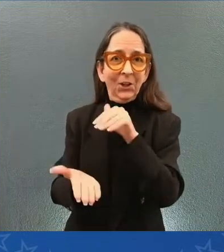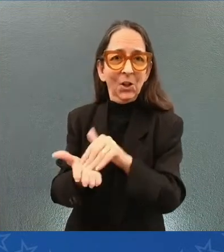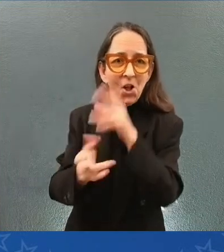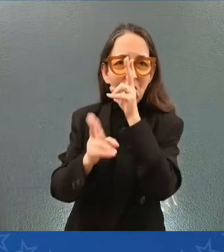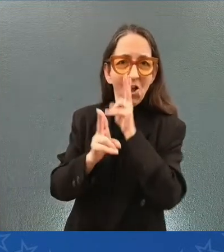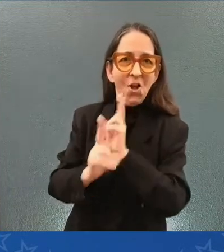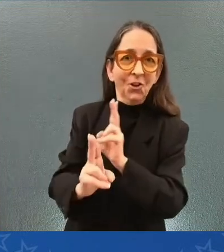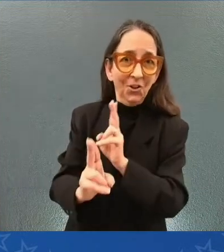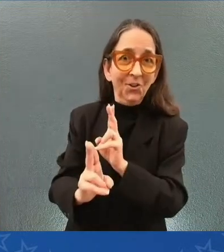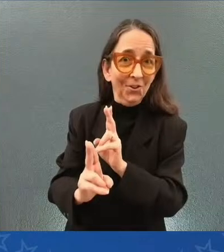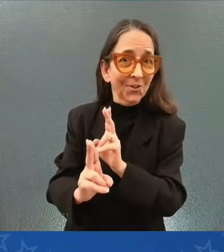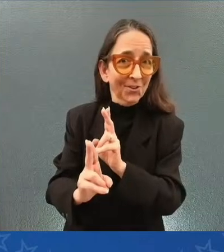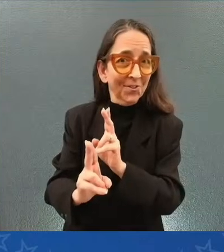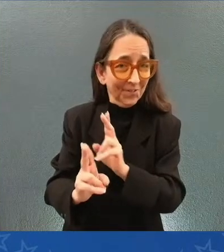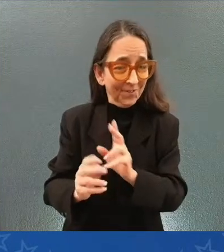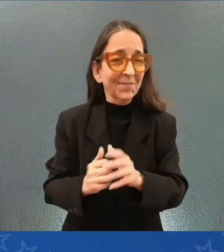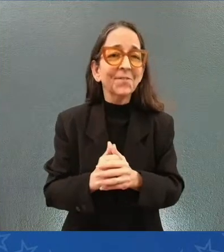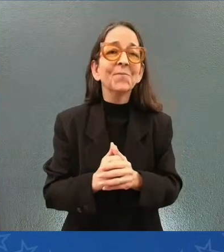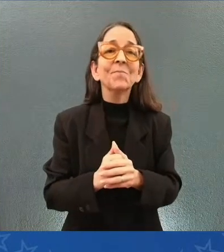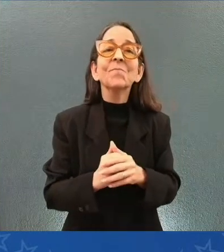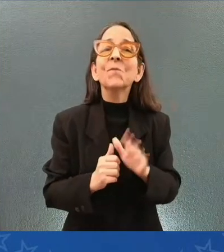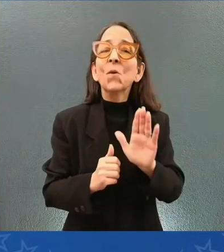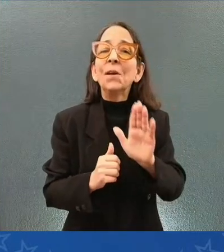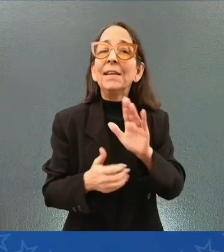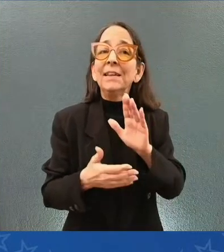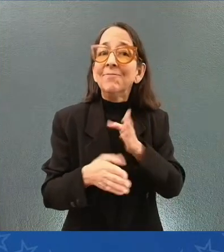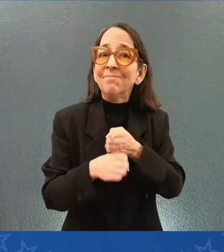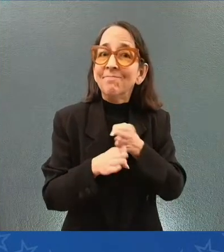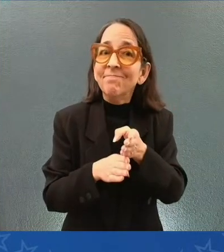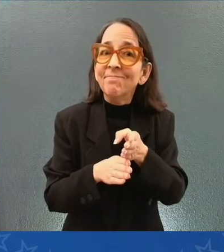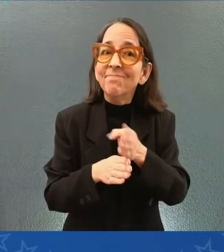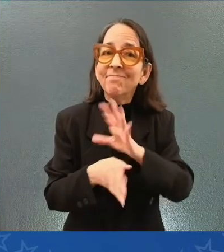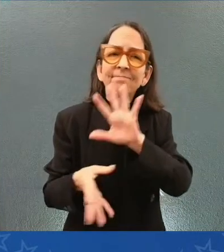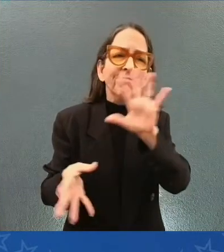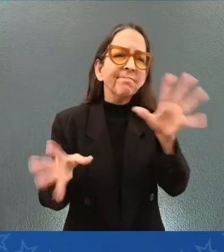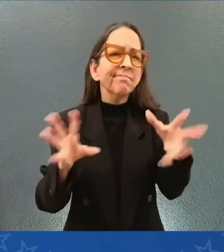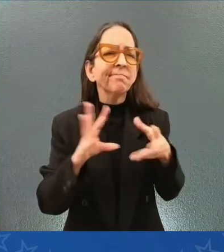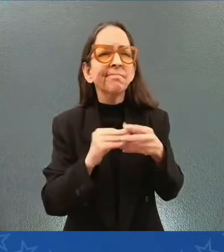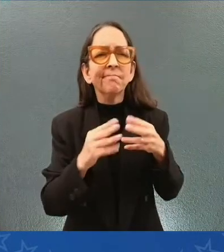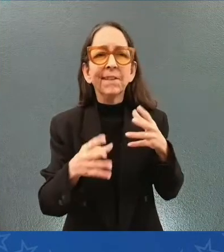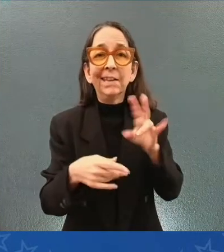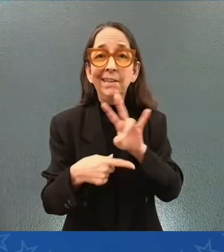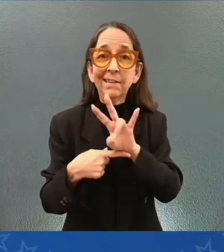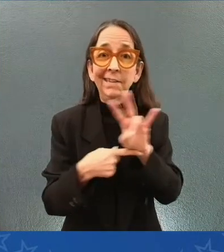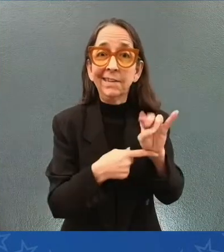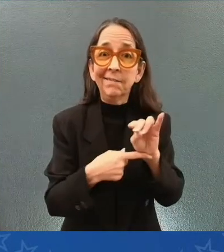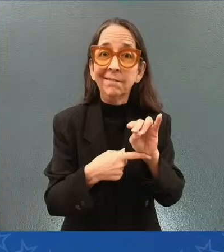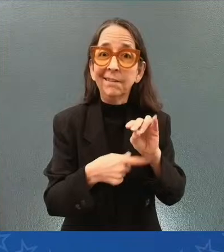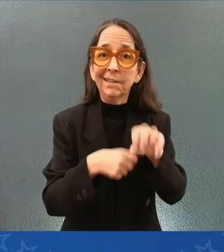In a career spanning seven decades, George's creativity, vision has helped redeem the soul of a nation